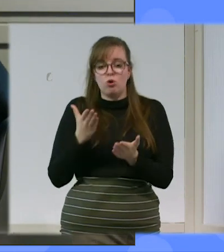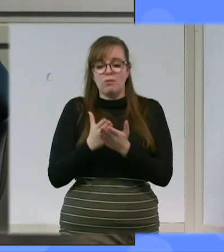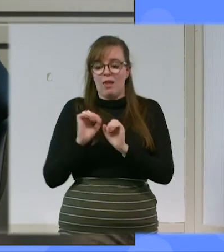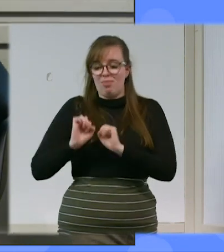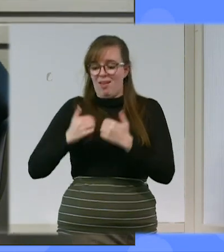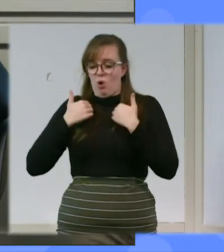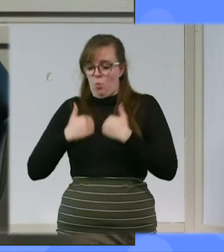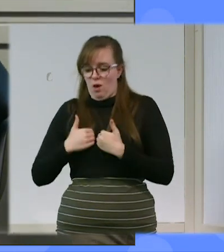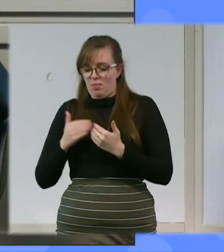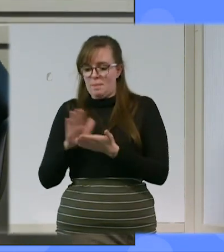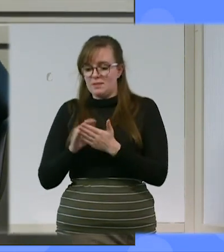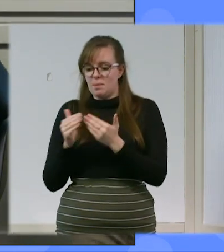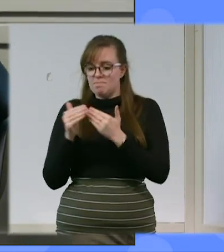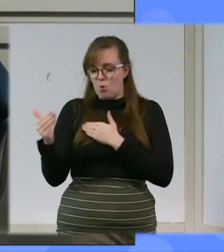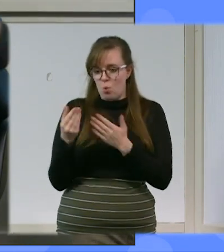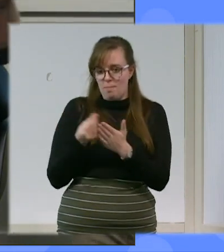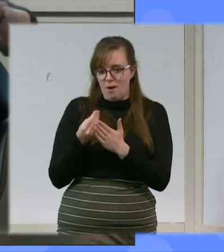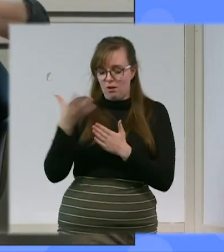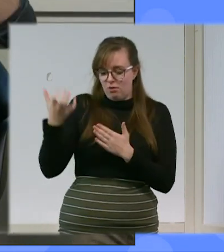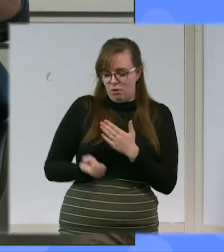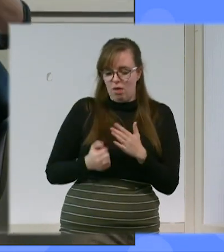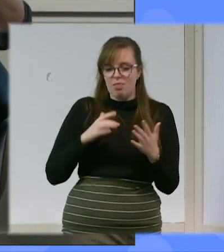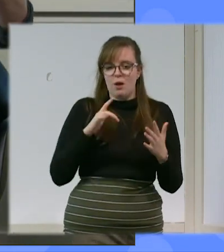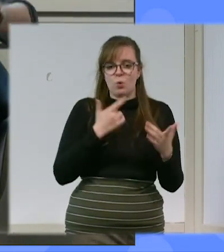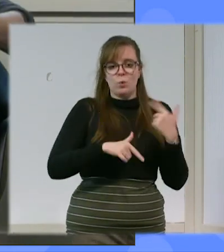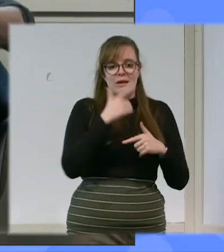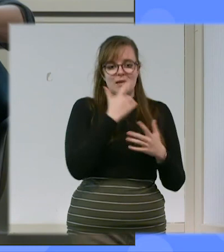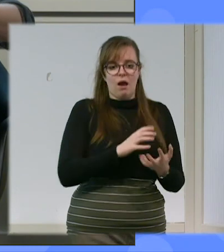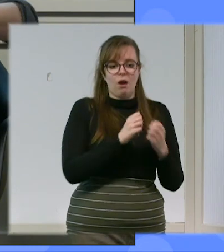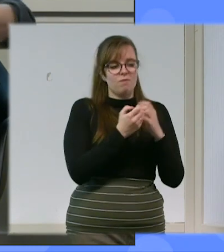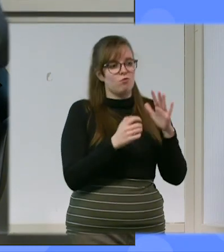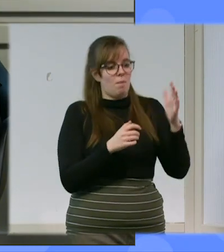more make more money for them than we can make earning that make sense so it's